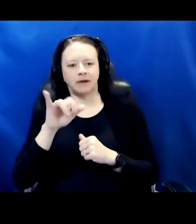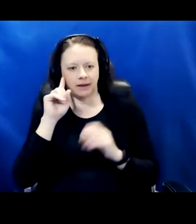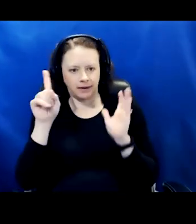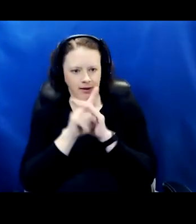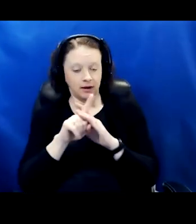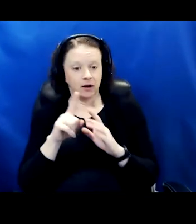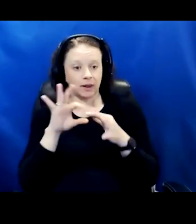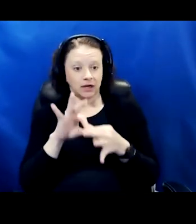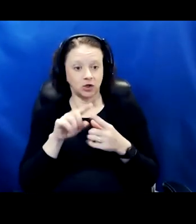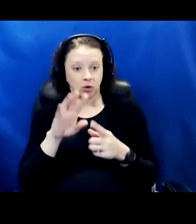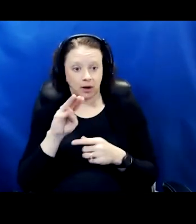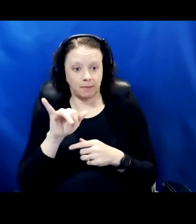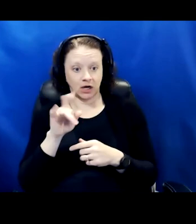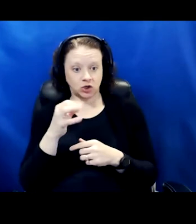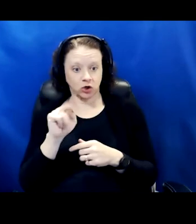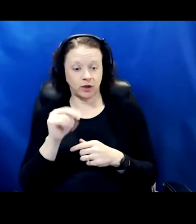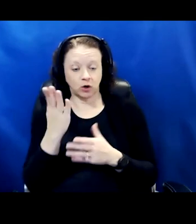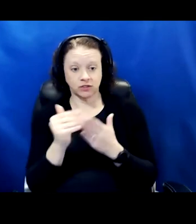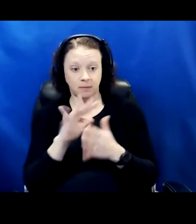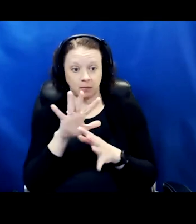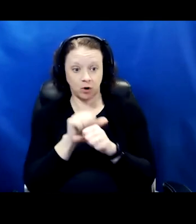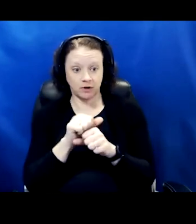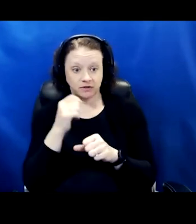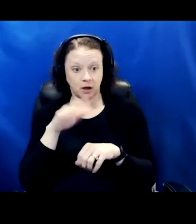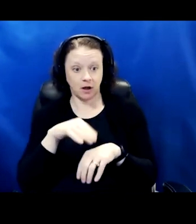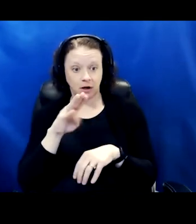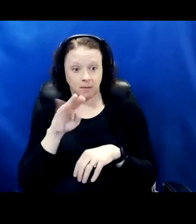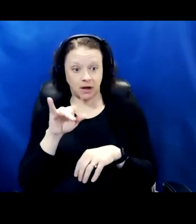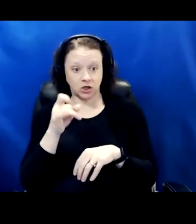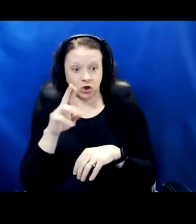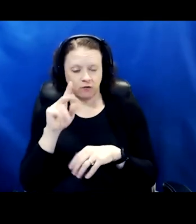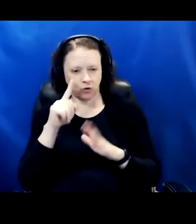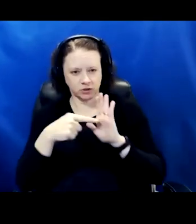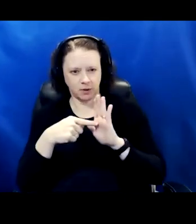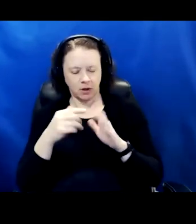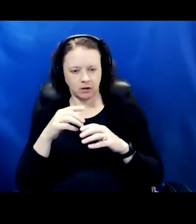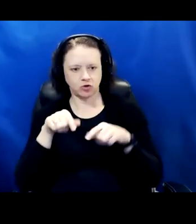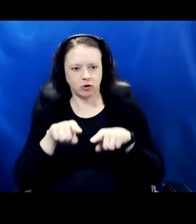There are some appointments on My Turn, for instance, over the weekend, I was trying to help some folks sign up